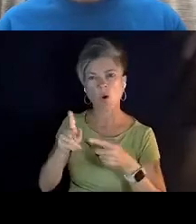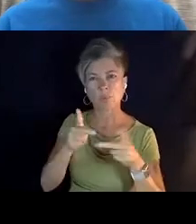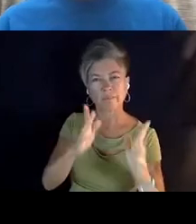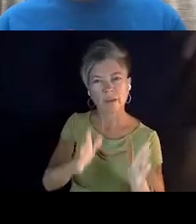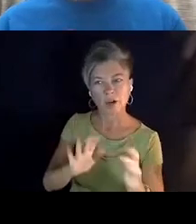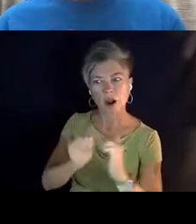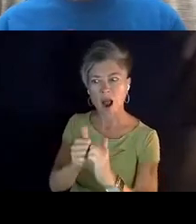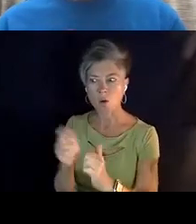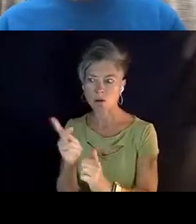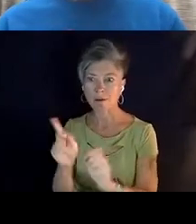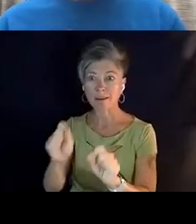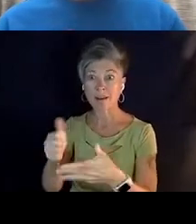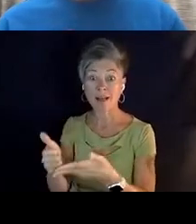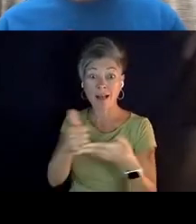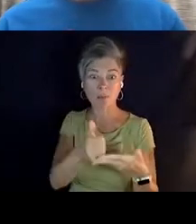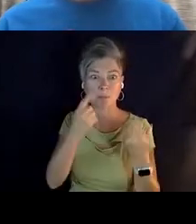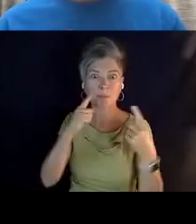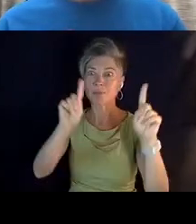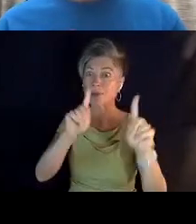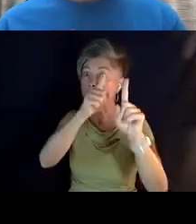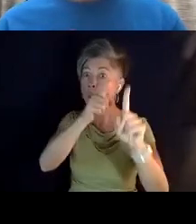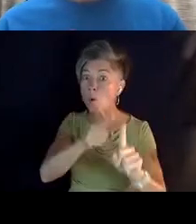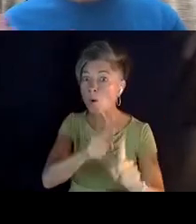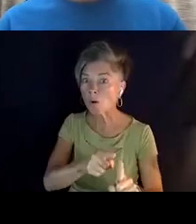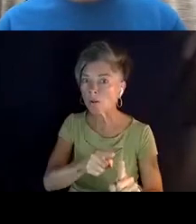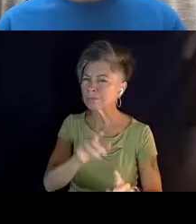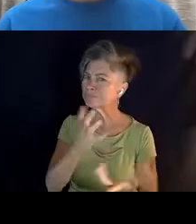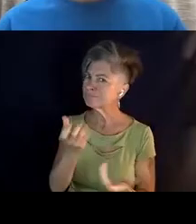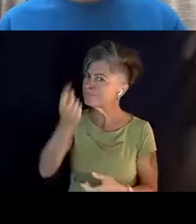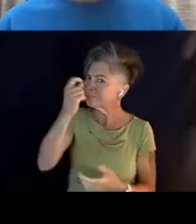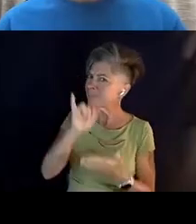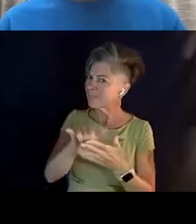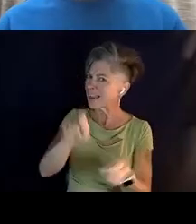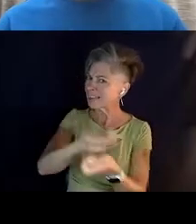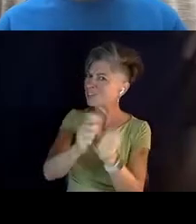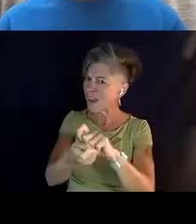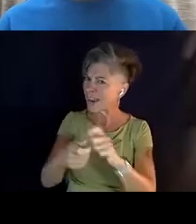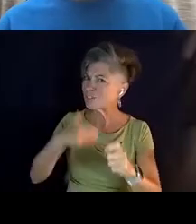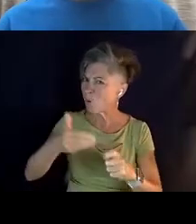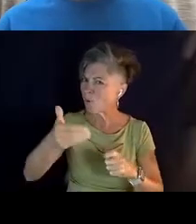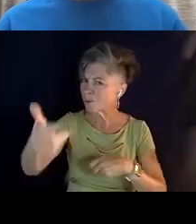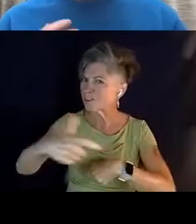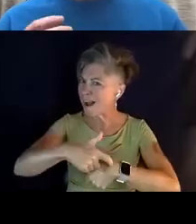And it can change over time as well. So at the beginning you might feel that